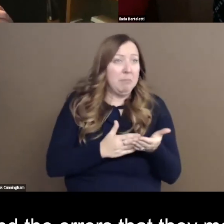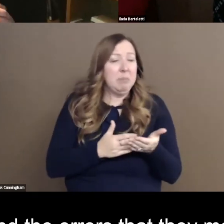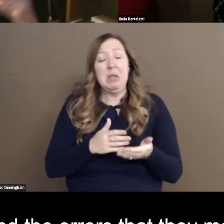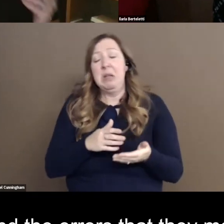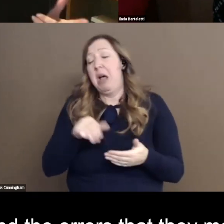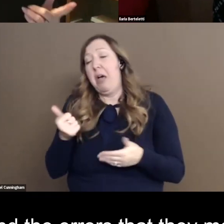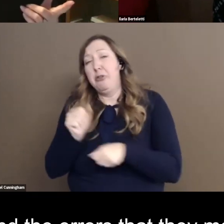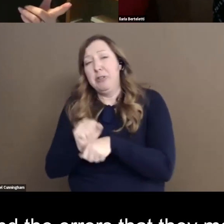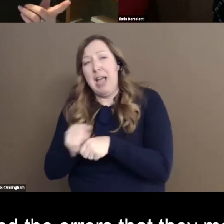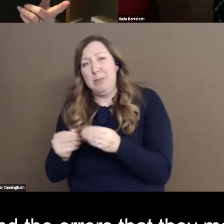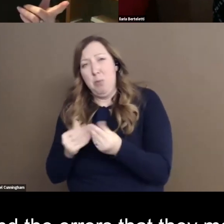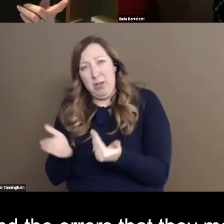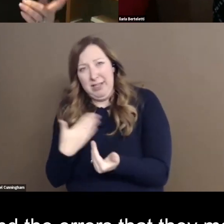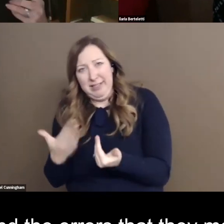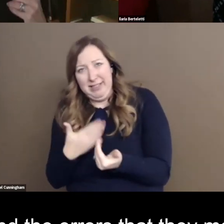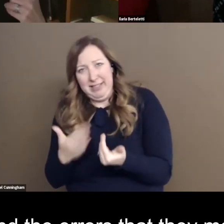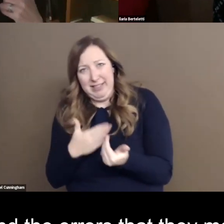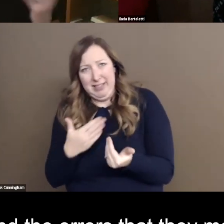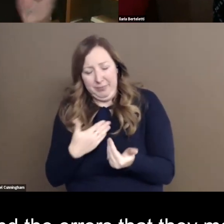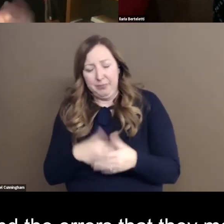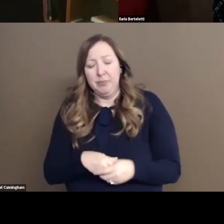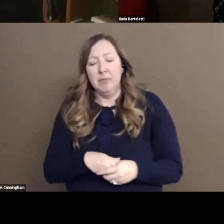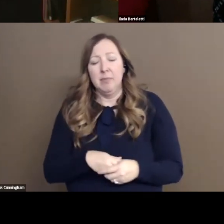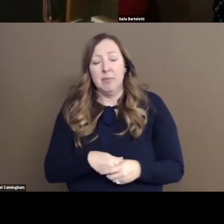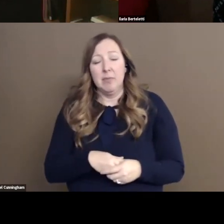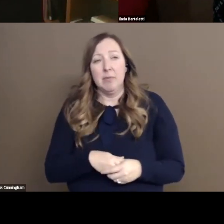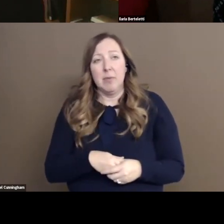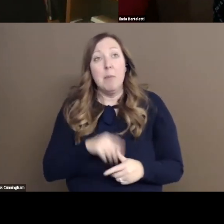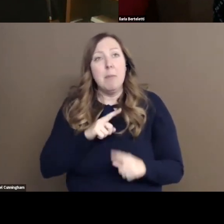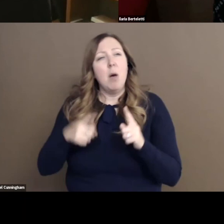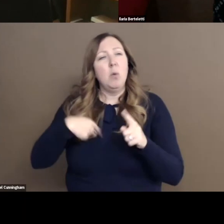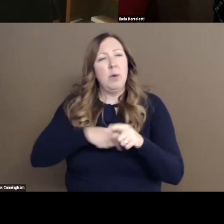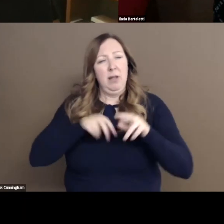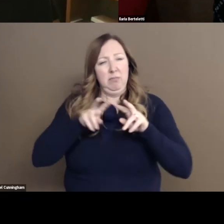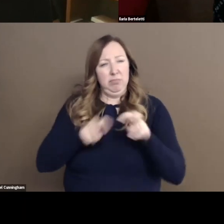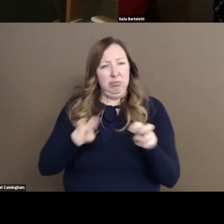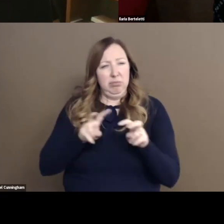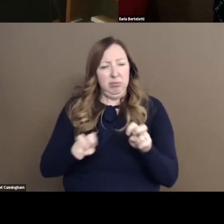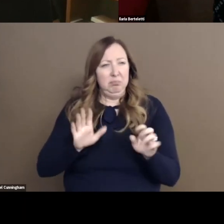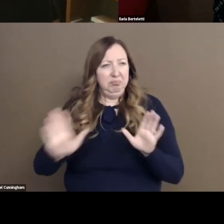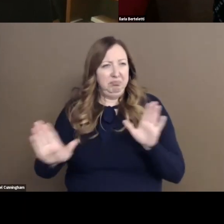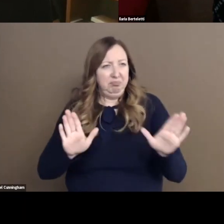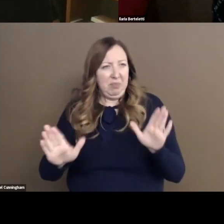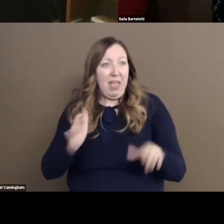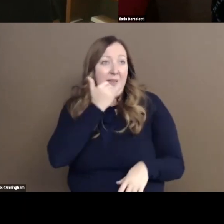and the errors that they made or the actual responses so the task is actually